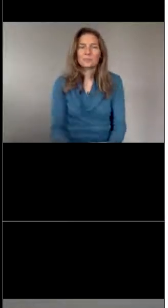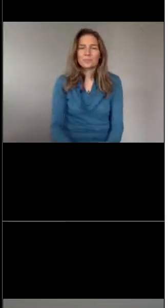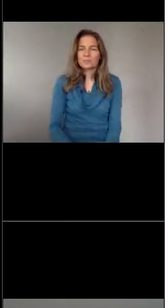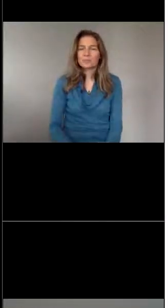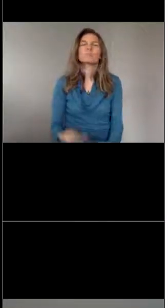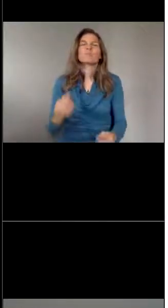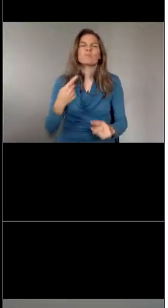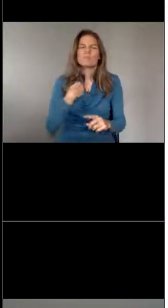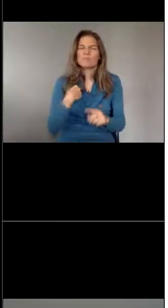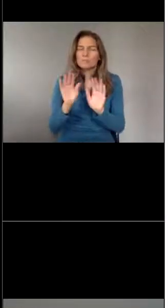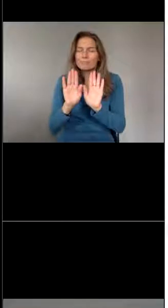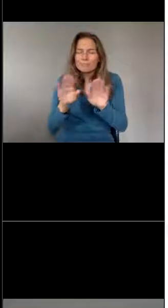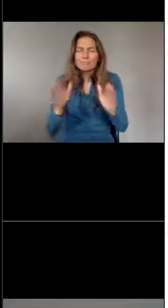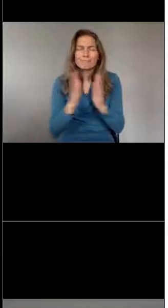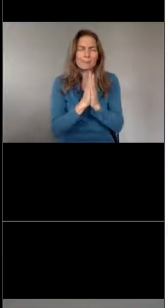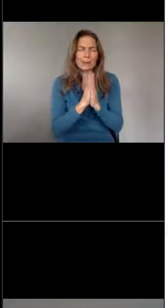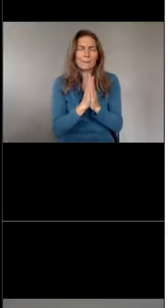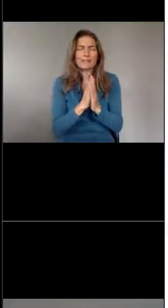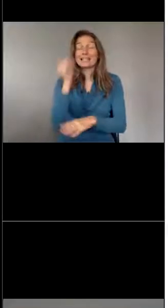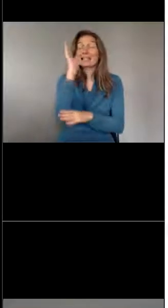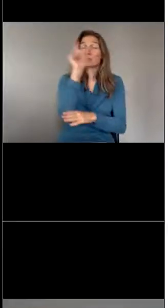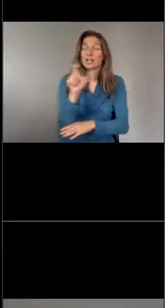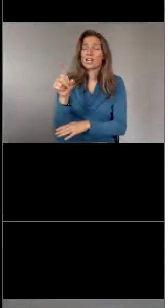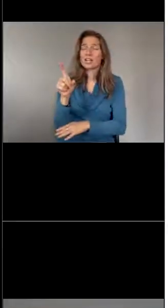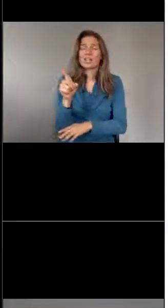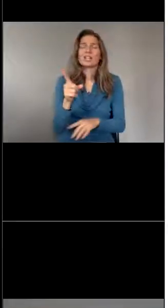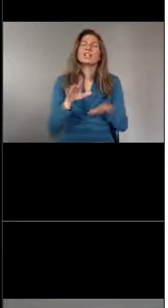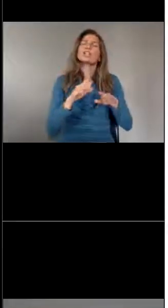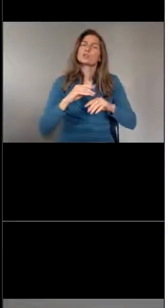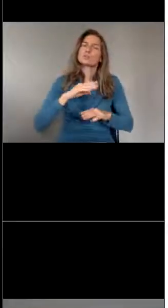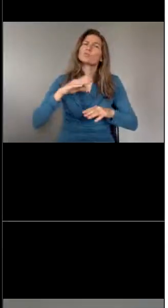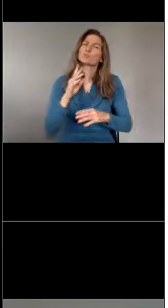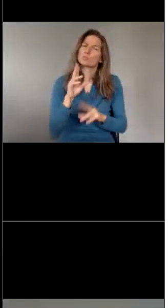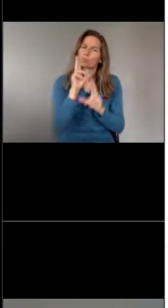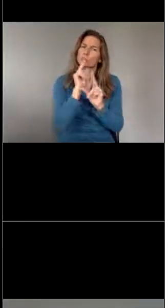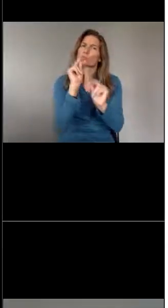and not to rush so our interpreters and captioner can keep up.